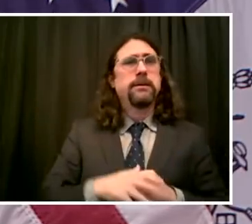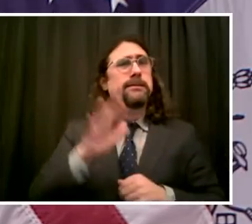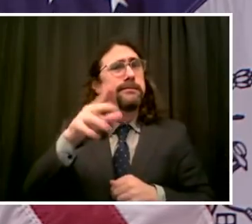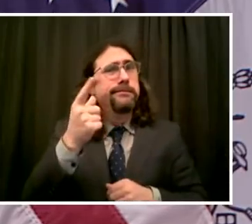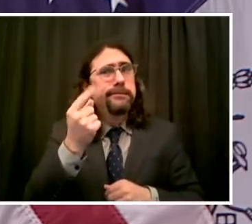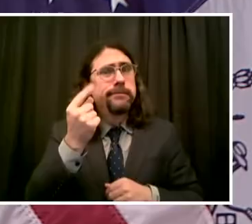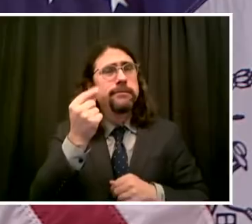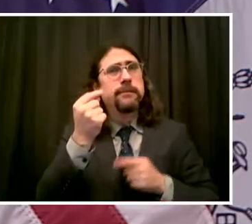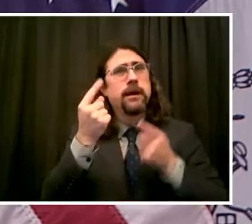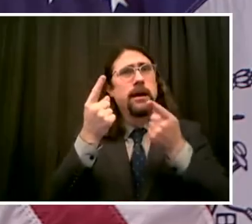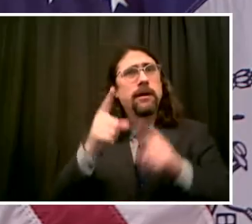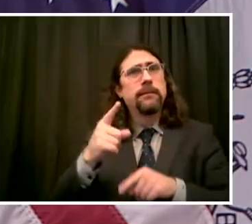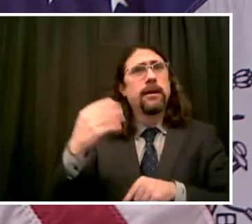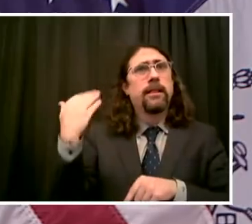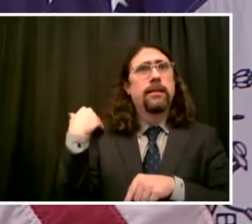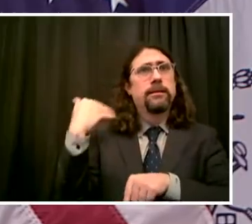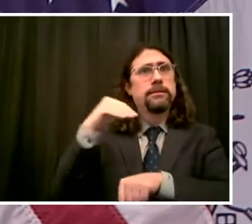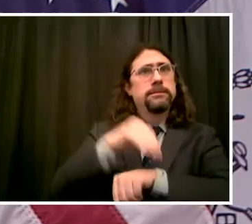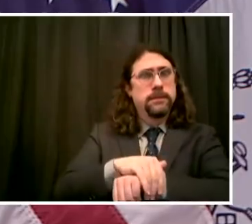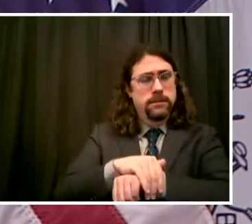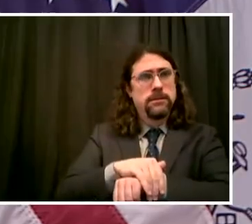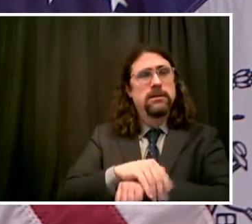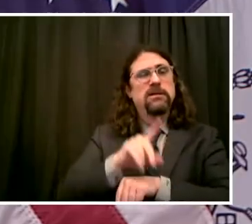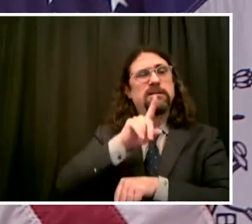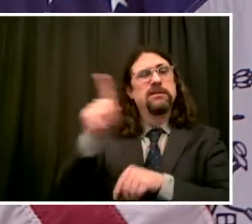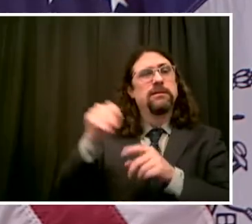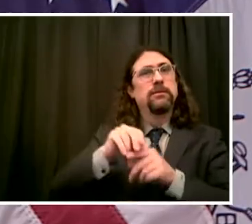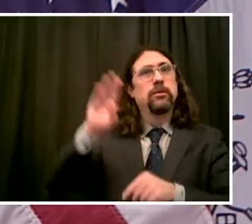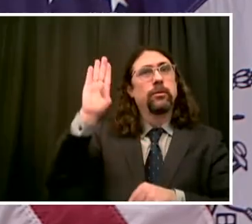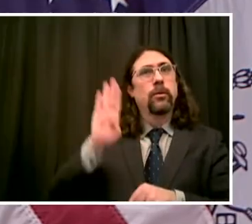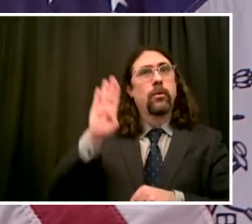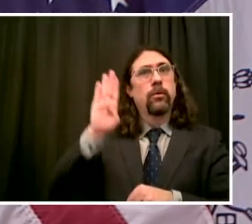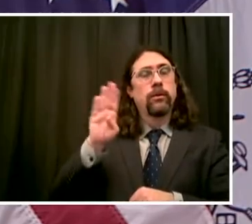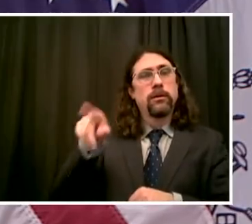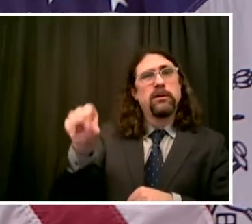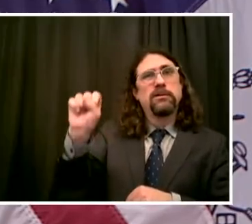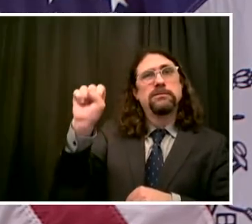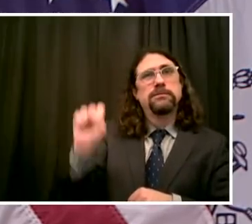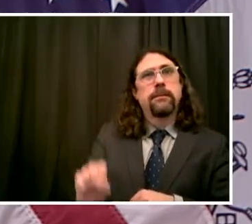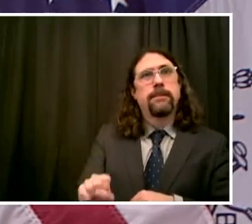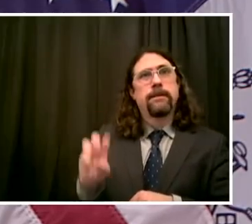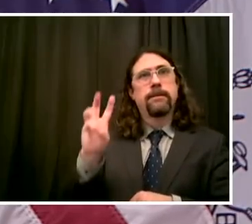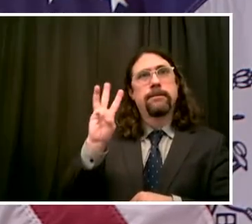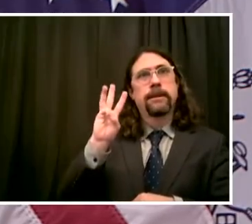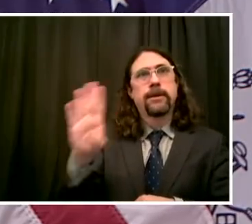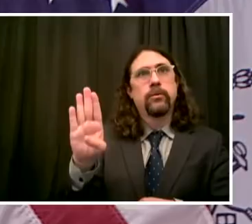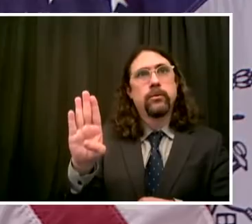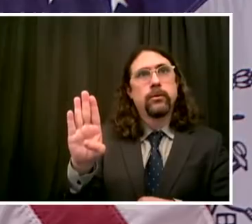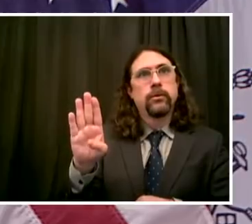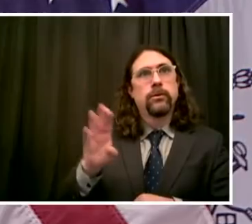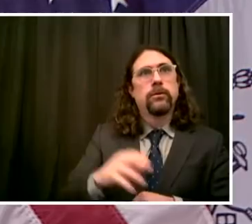N LAST NIGHT, A DIFFERENT INCIDENT IN SOUTH